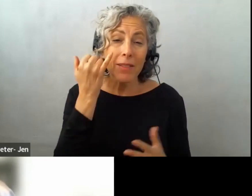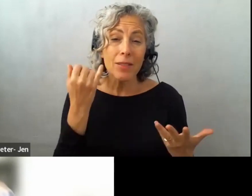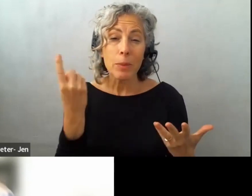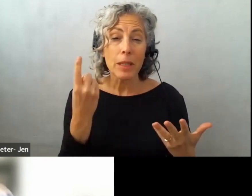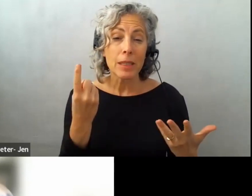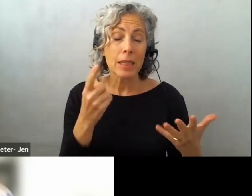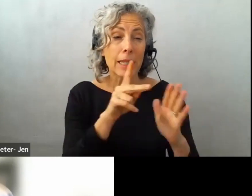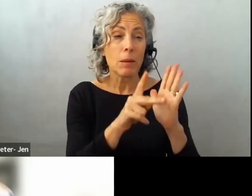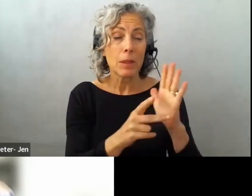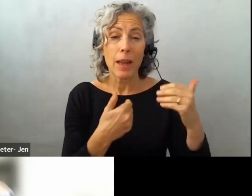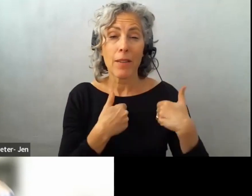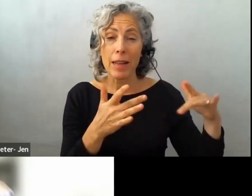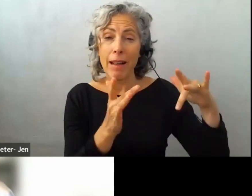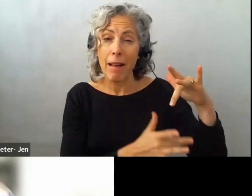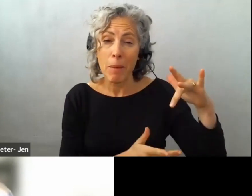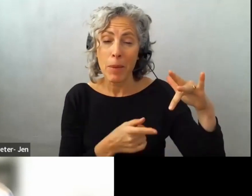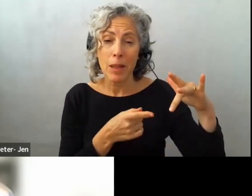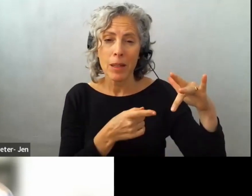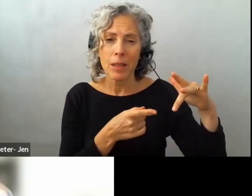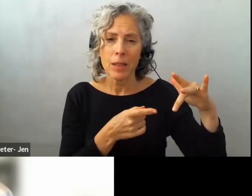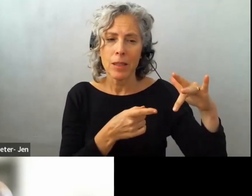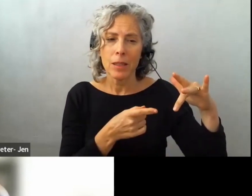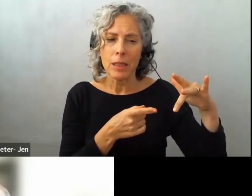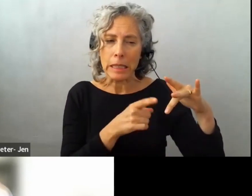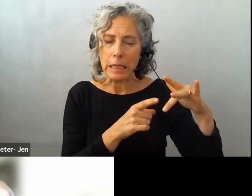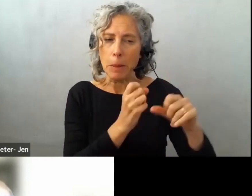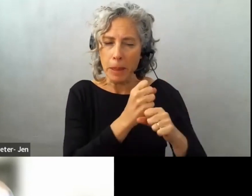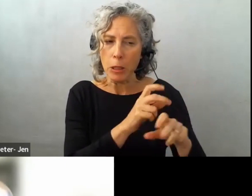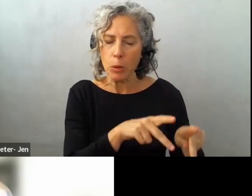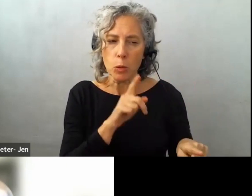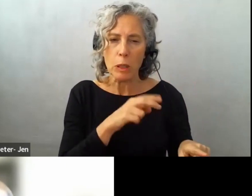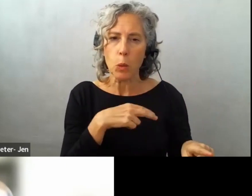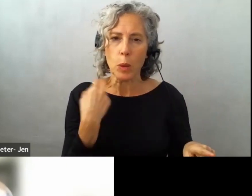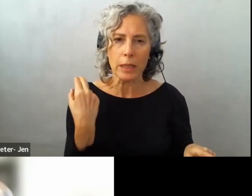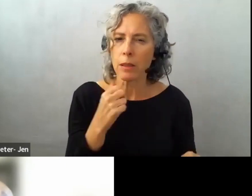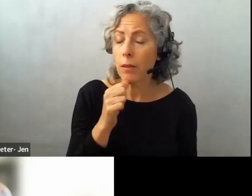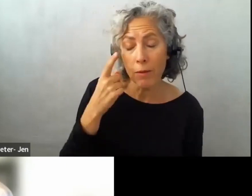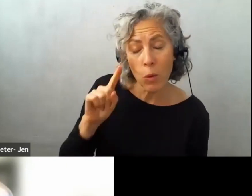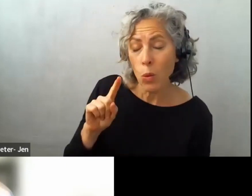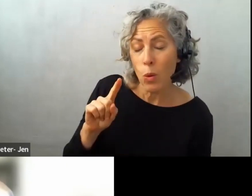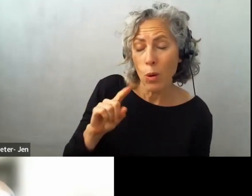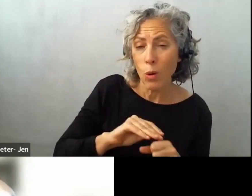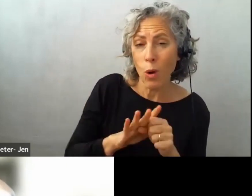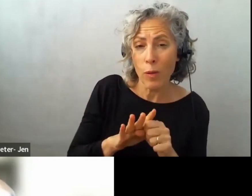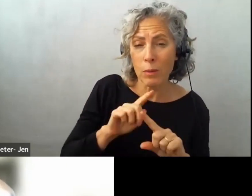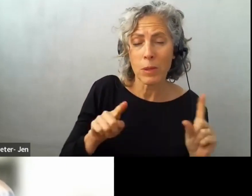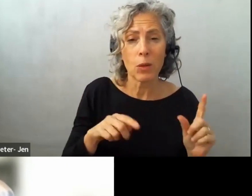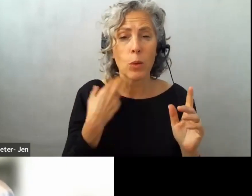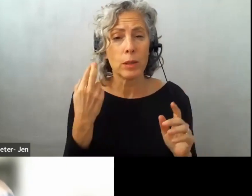policies, put people at risk, not just for COVID-19, but for domestic violence, for abuse,